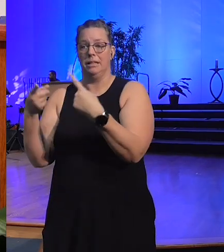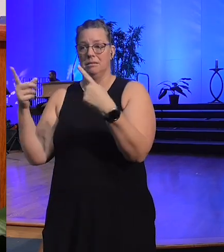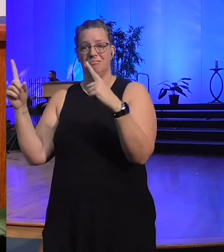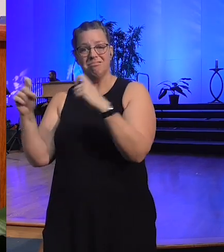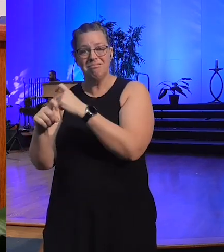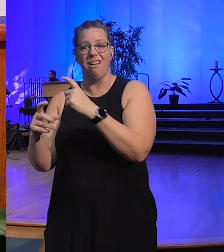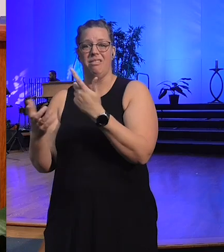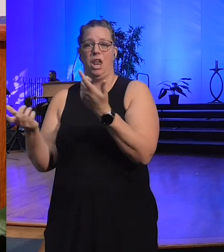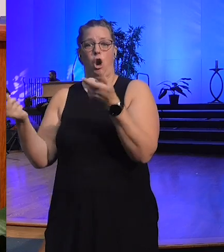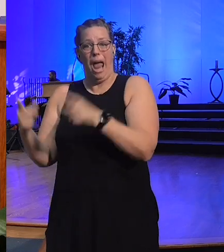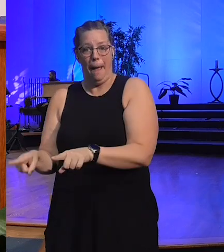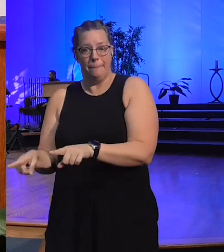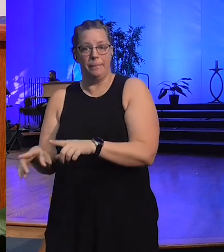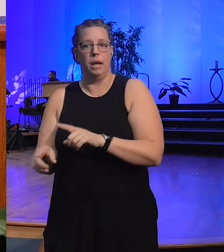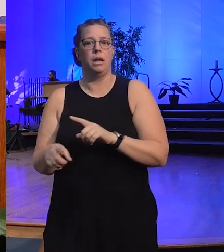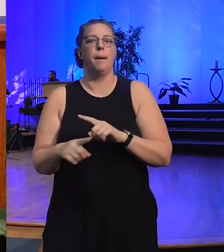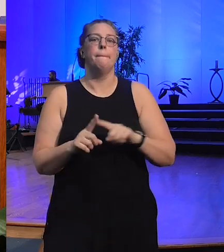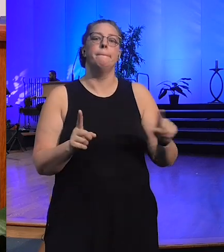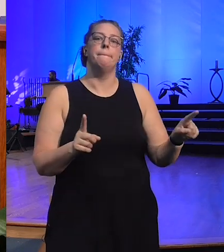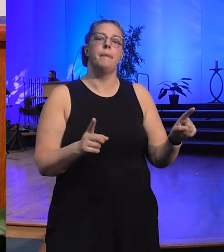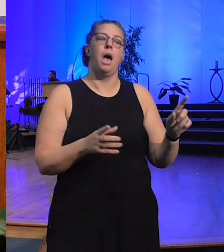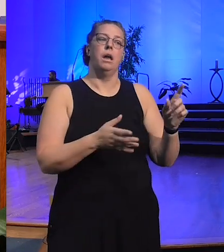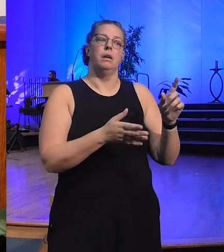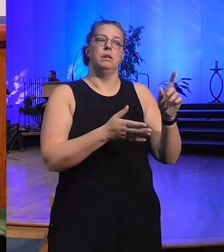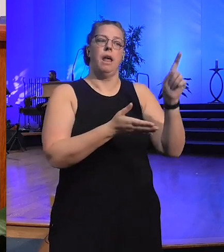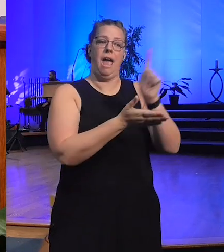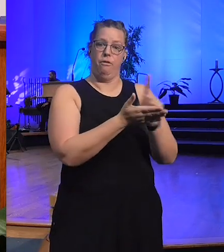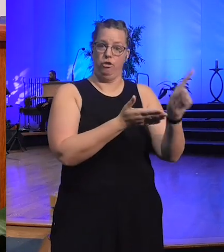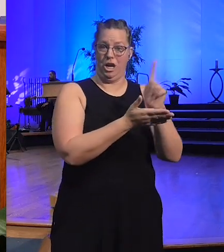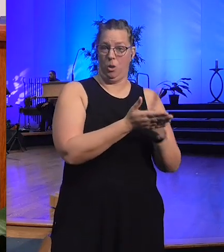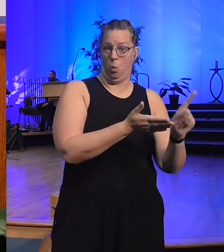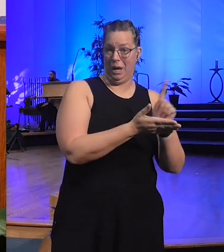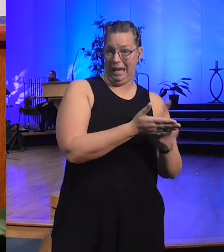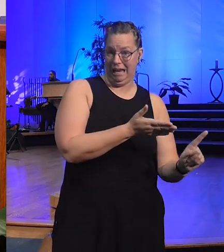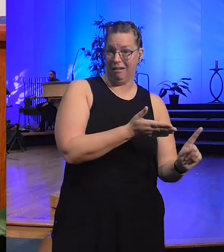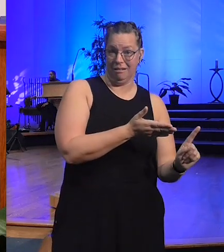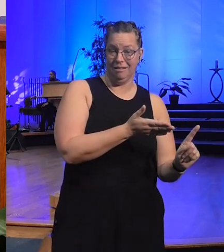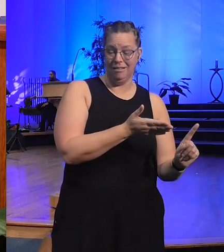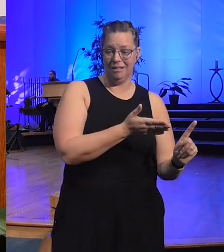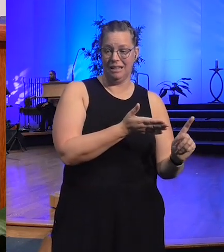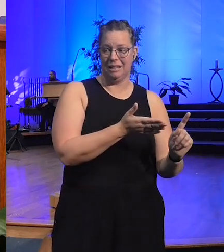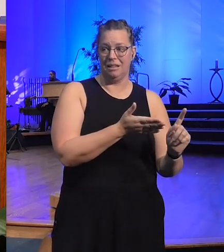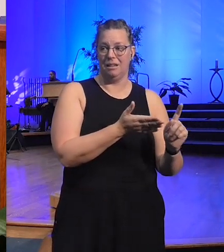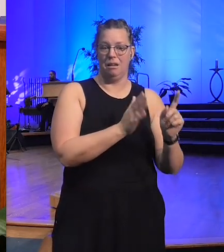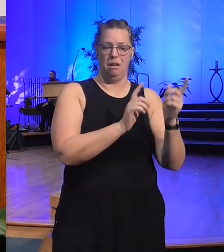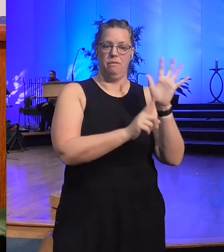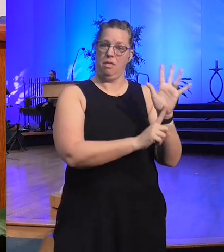this candle every week thank you Tom Brun for the suggestion to um help us stay conscious